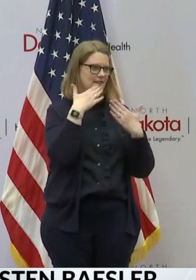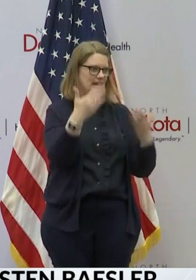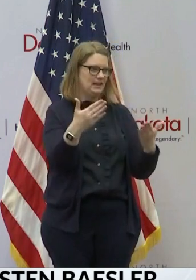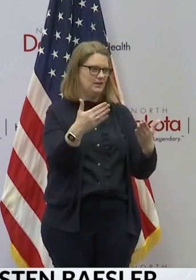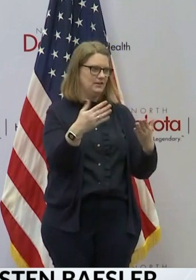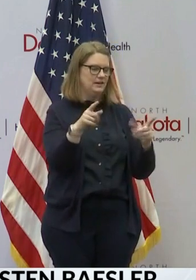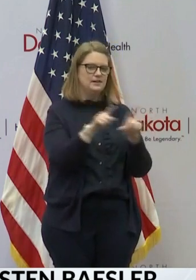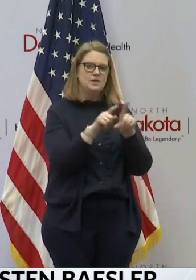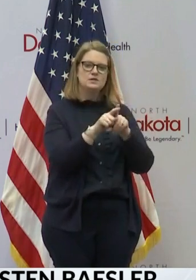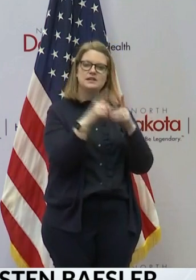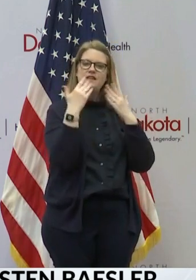THANK YOU FOR BEING HERE TODAY.